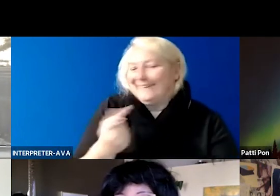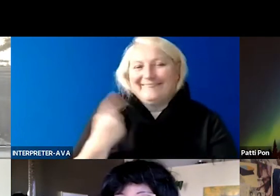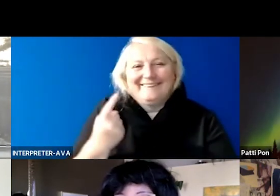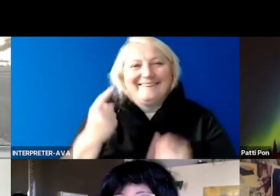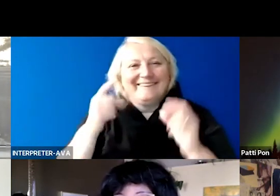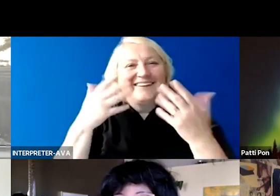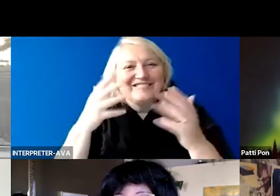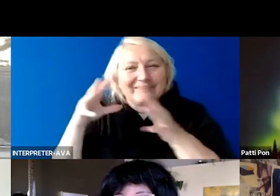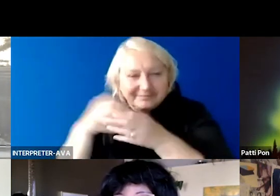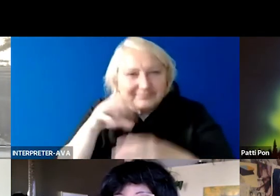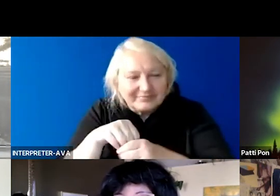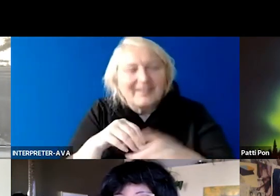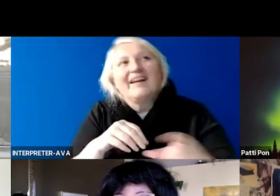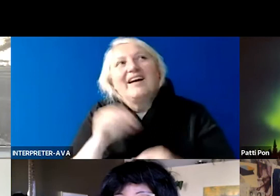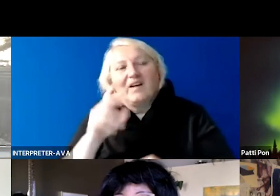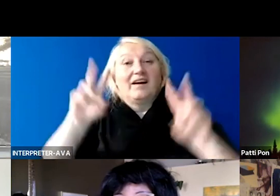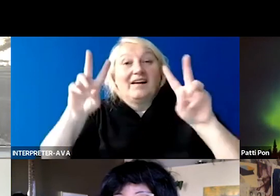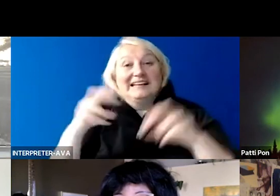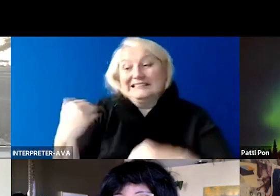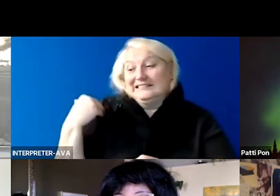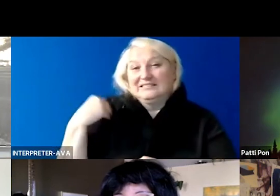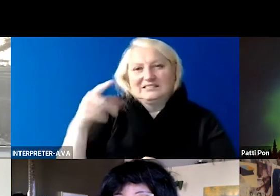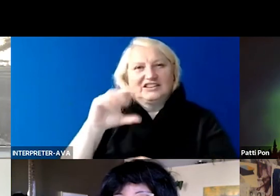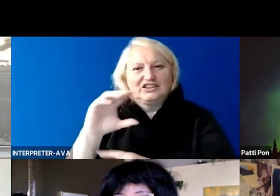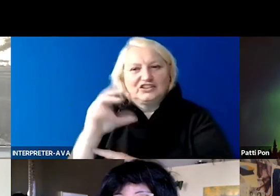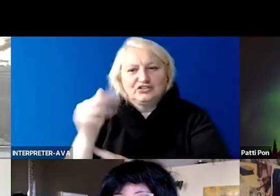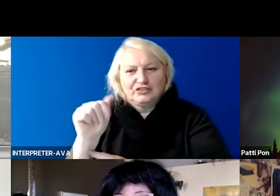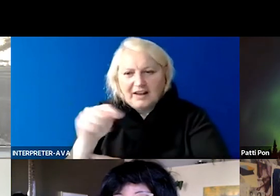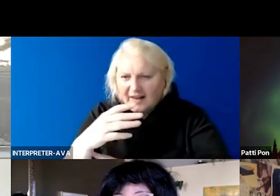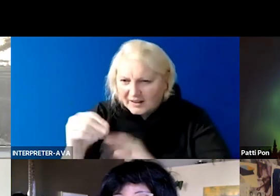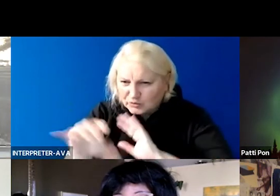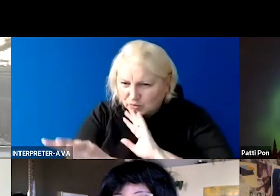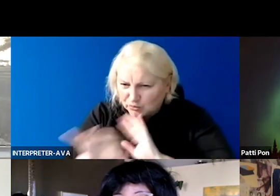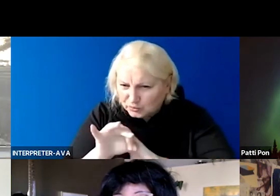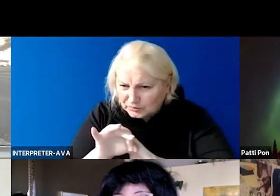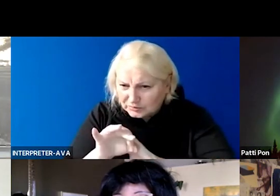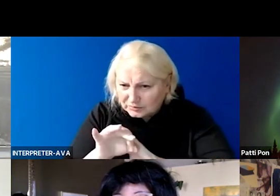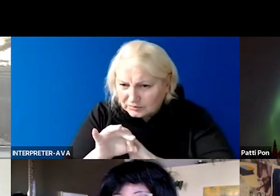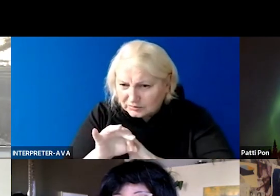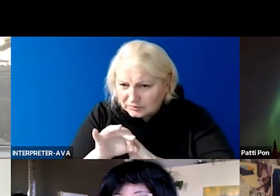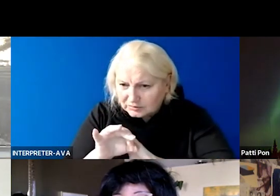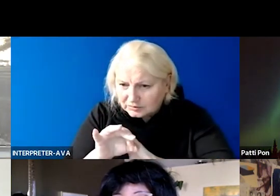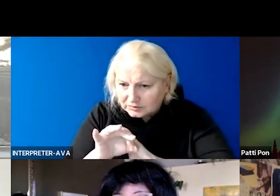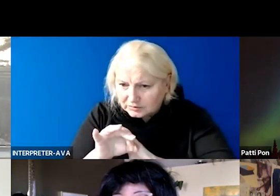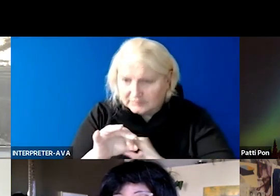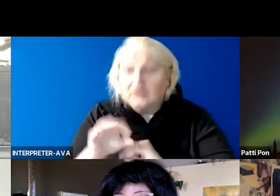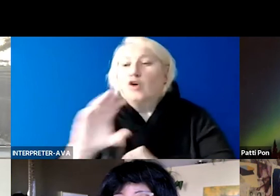So, from the Chat & Chews in the summer of 2020, the anti-racism capacity-building fund from the